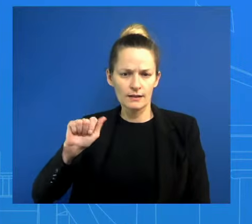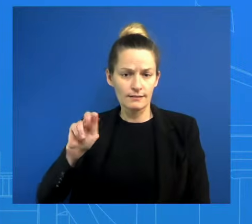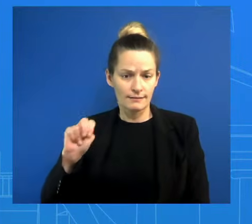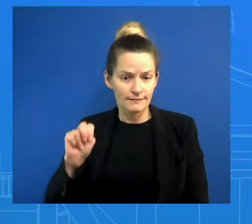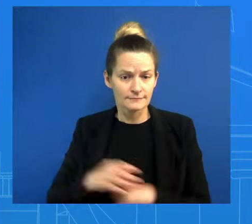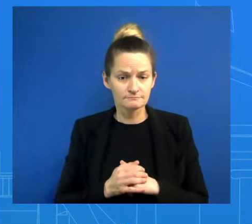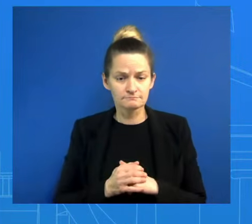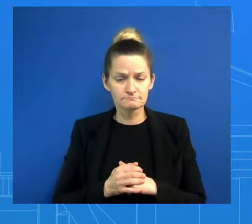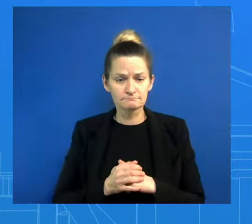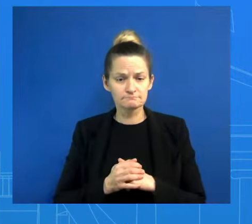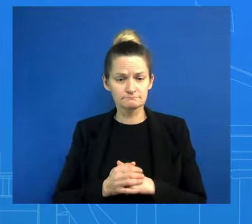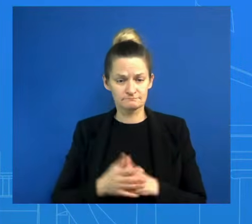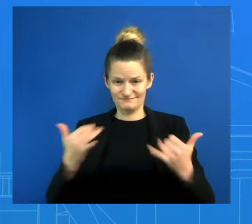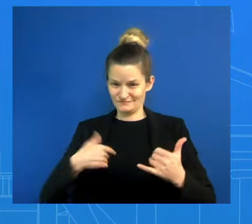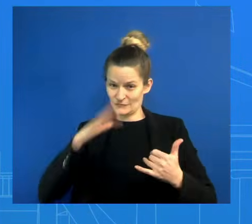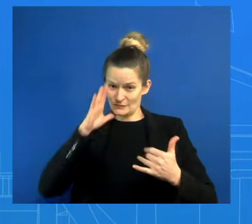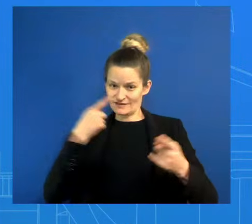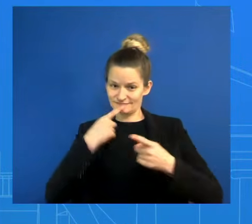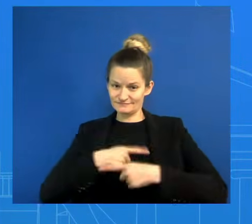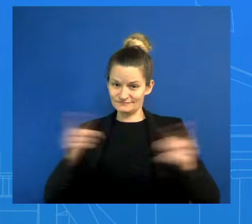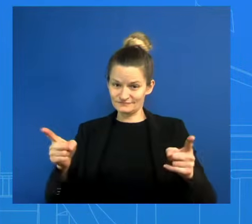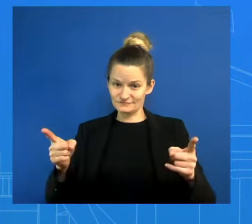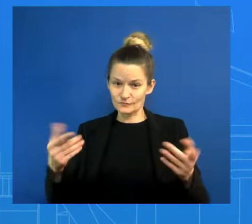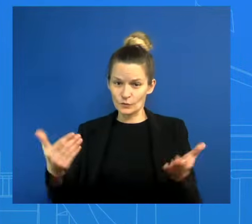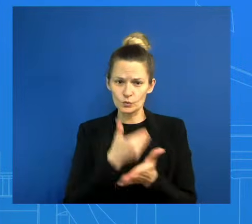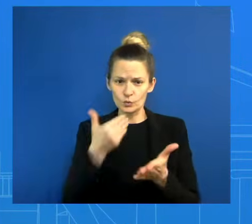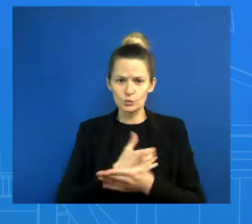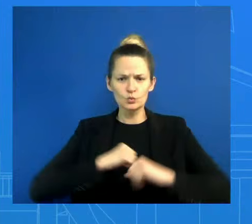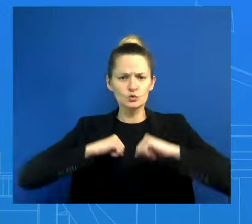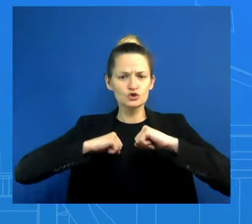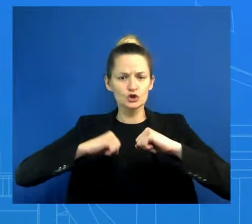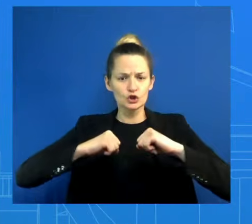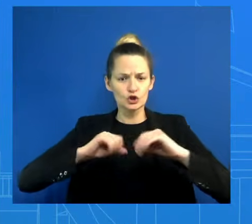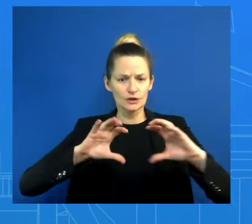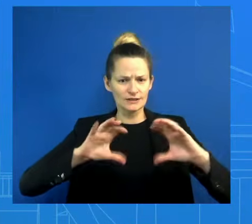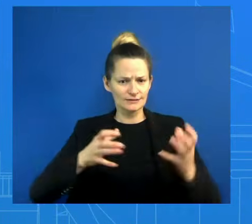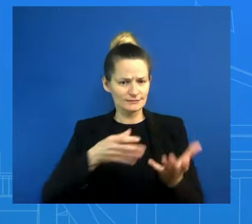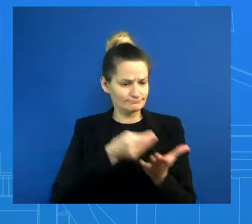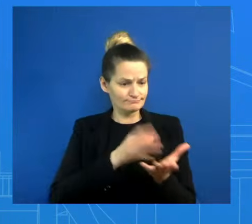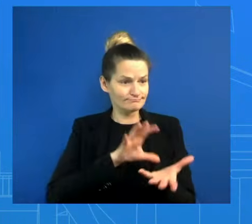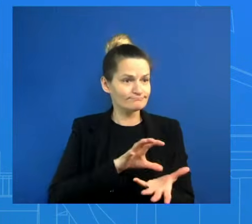to help Ukraine defend itself against Russian aggression. This package will provide Ukraine